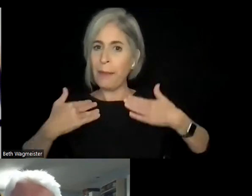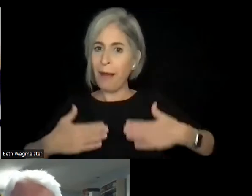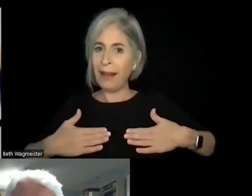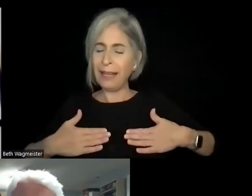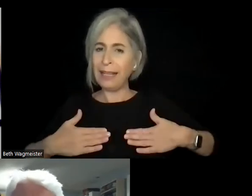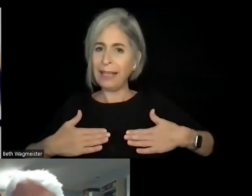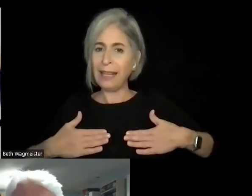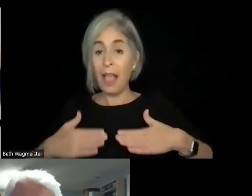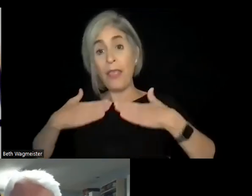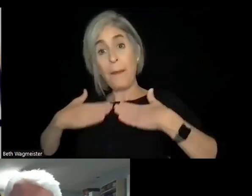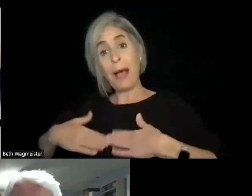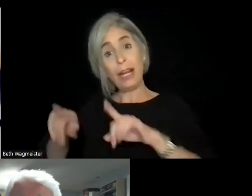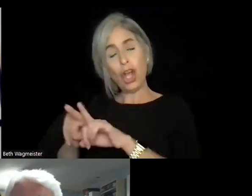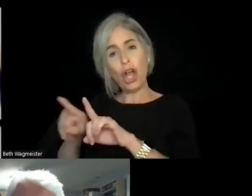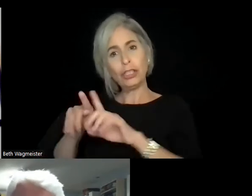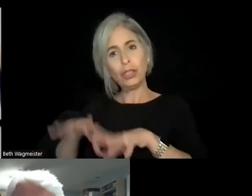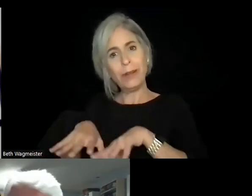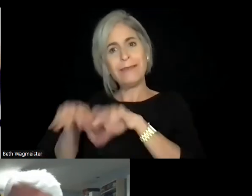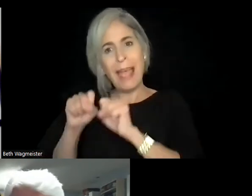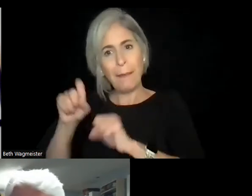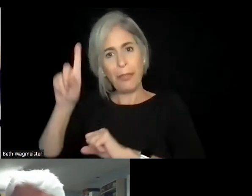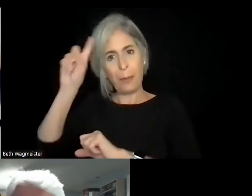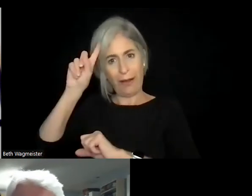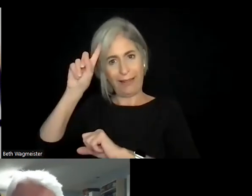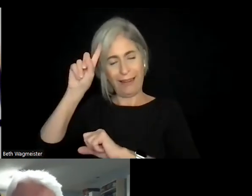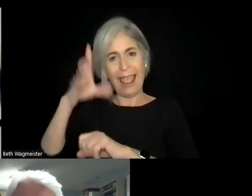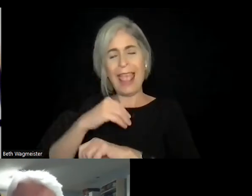things is to realize that as the machines start